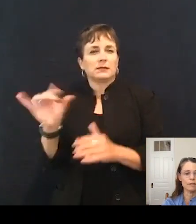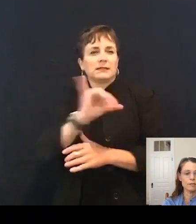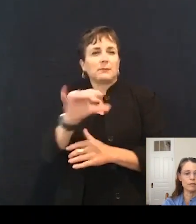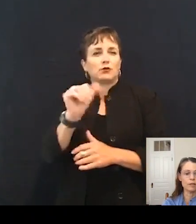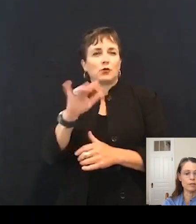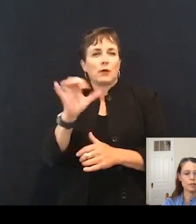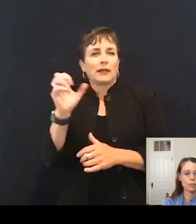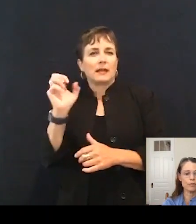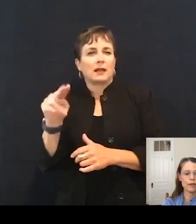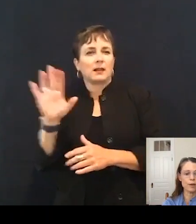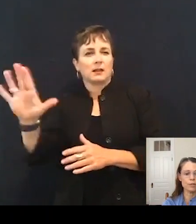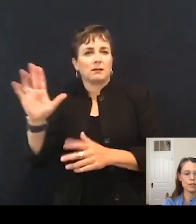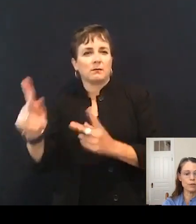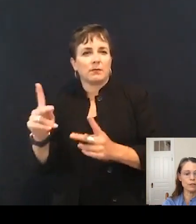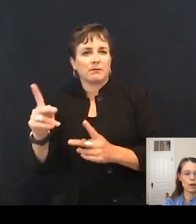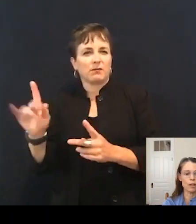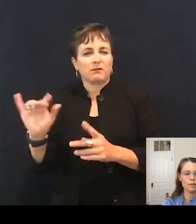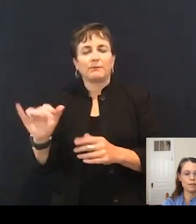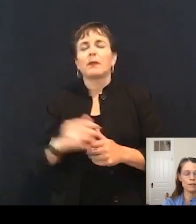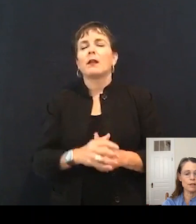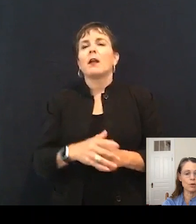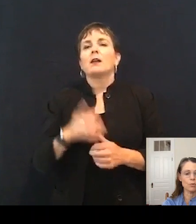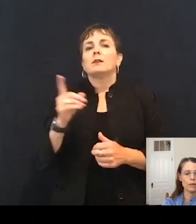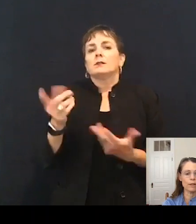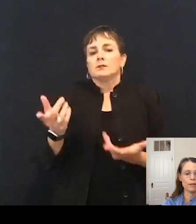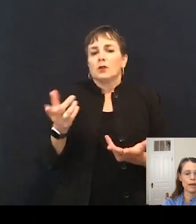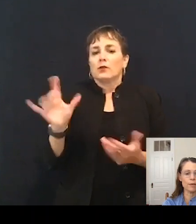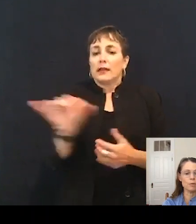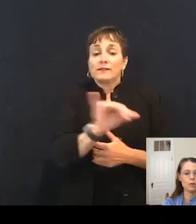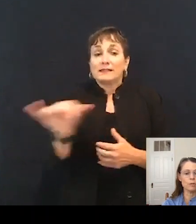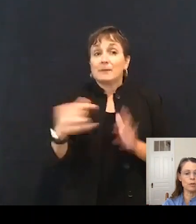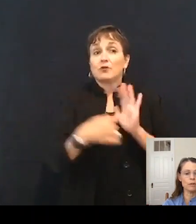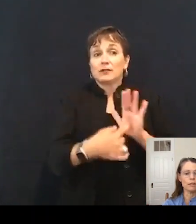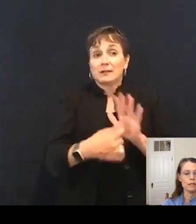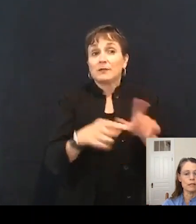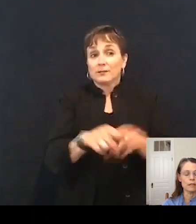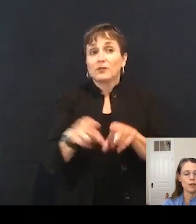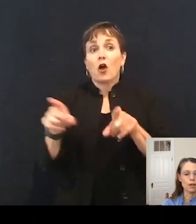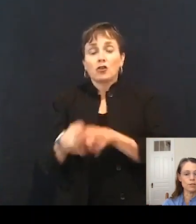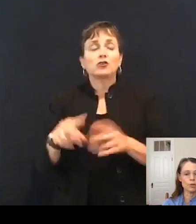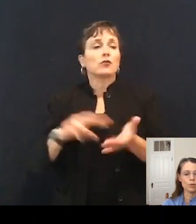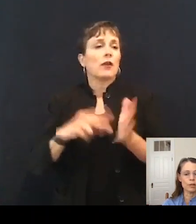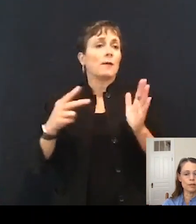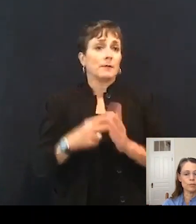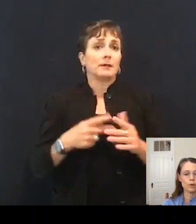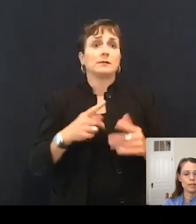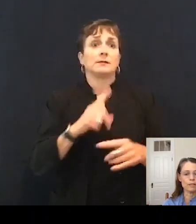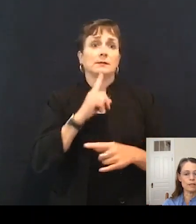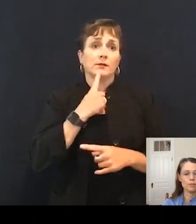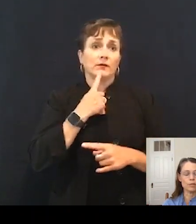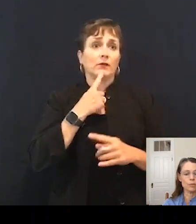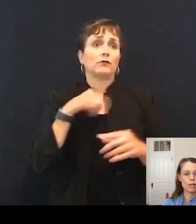Severe to profound hearing loss with abnormal auditory brainstem responses or